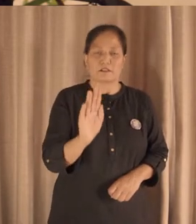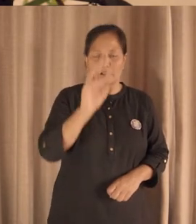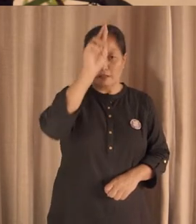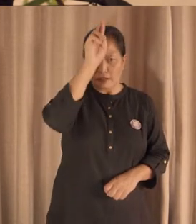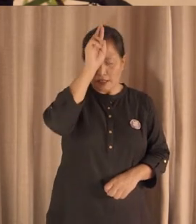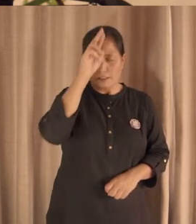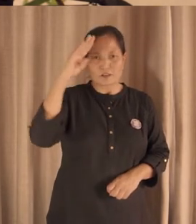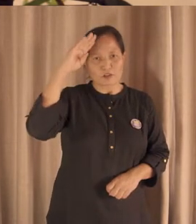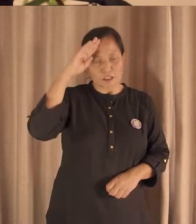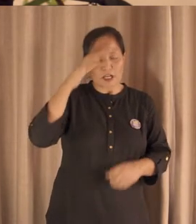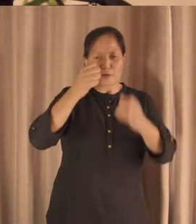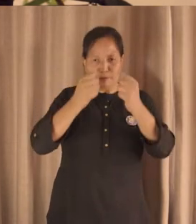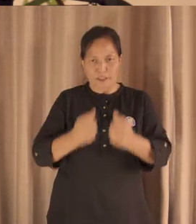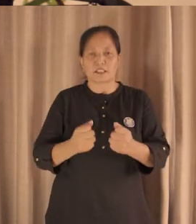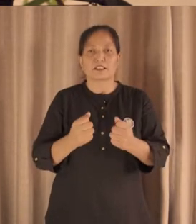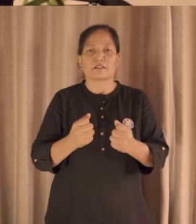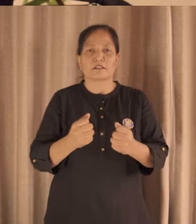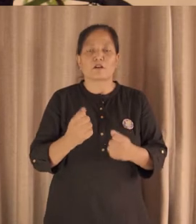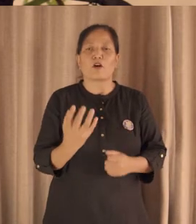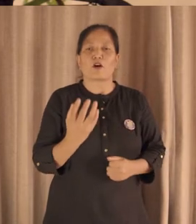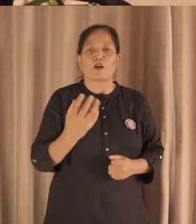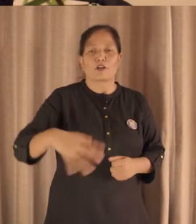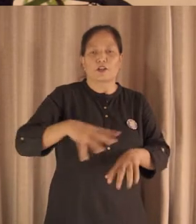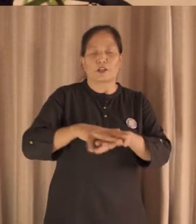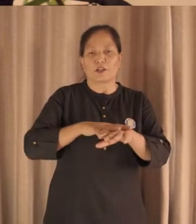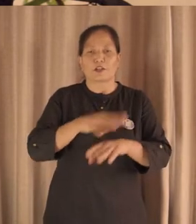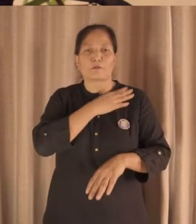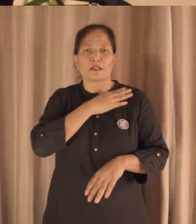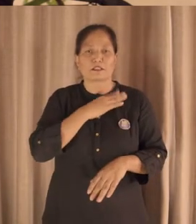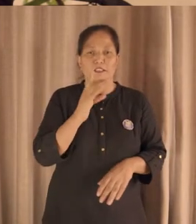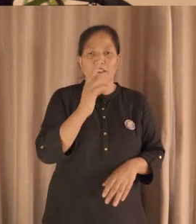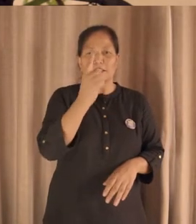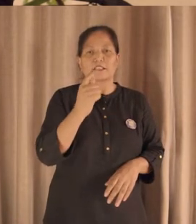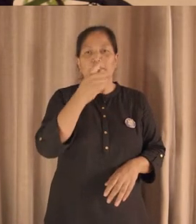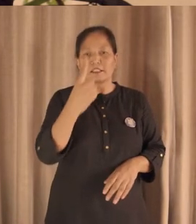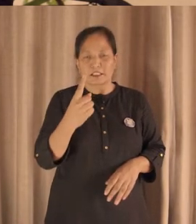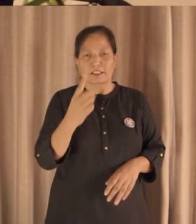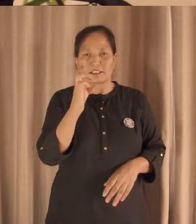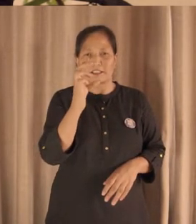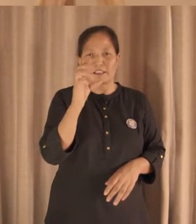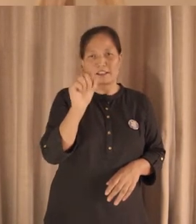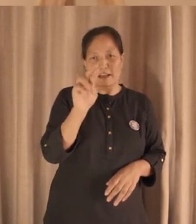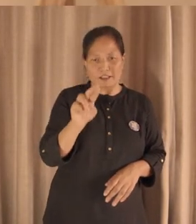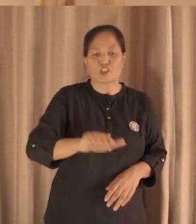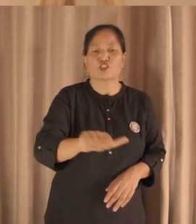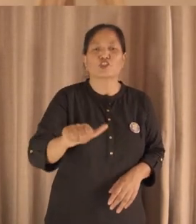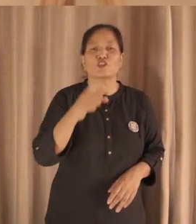those living in eastern Taplejung, or western Darchula, or Solukhumbu and when this happens